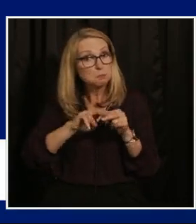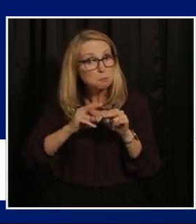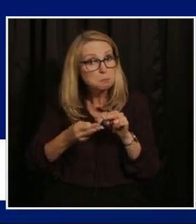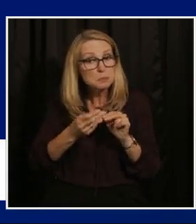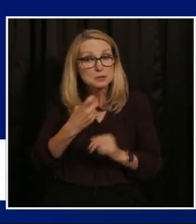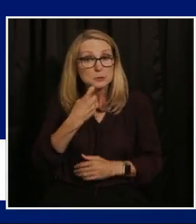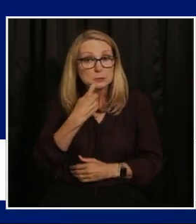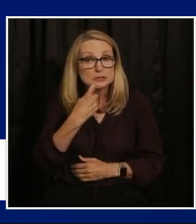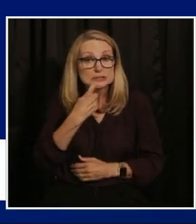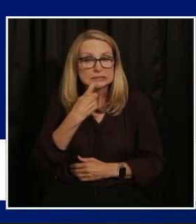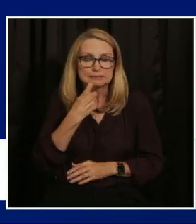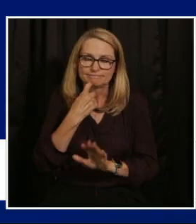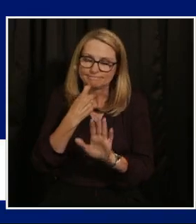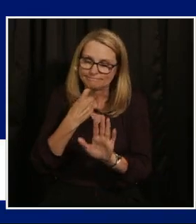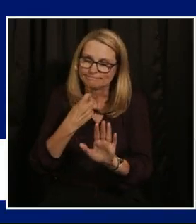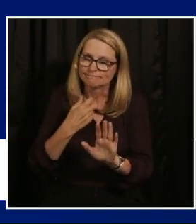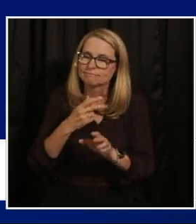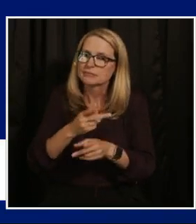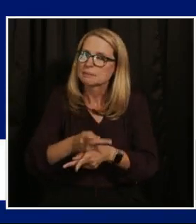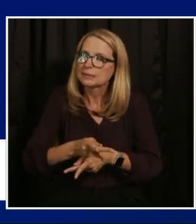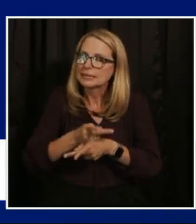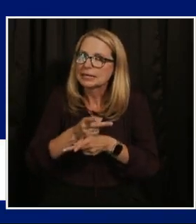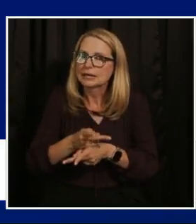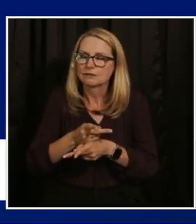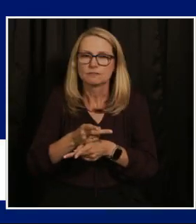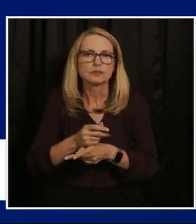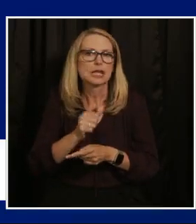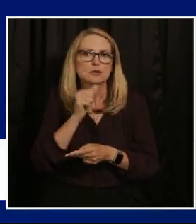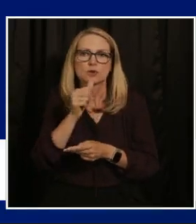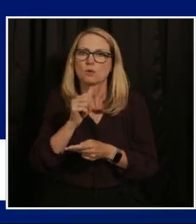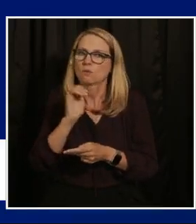i want to urge caution and not over interpreting what we're seeing right now in our data